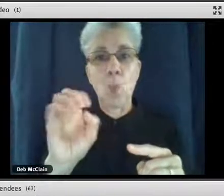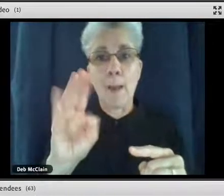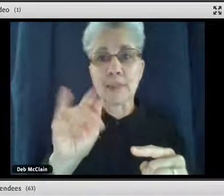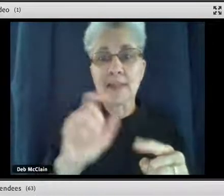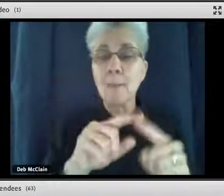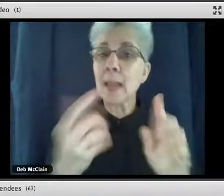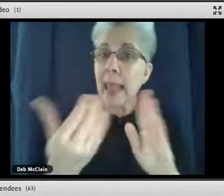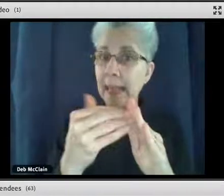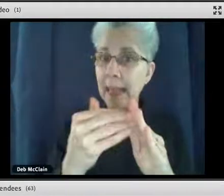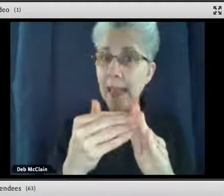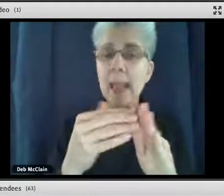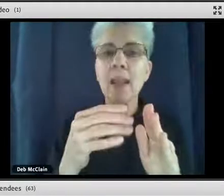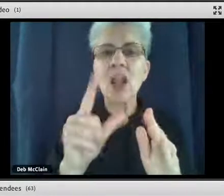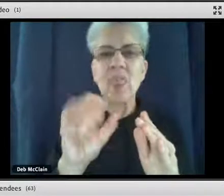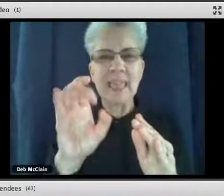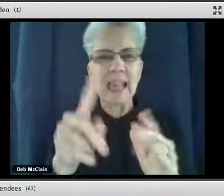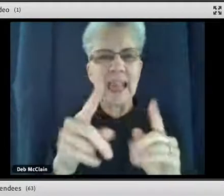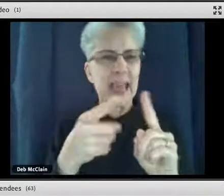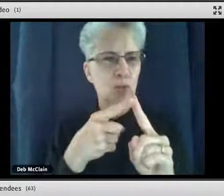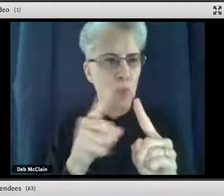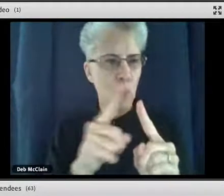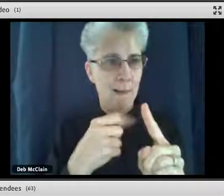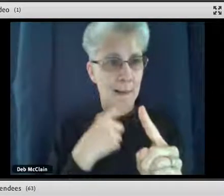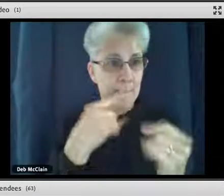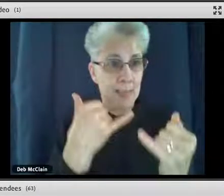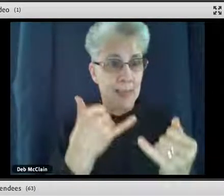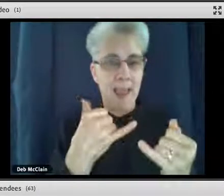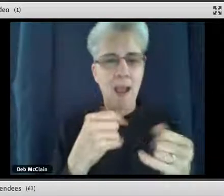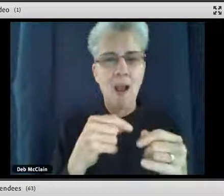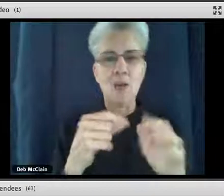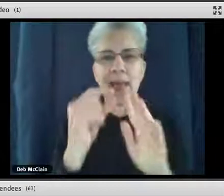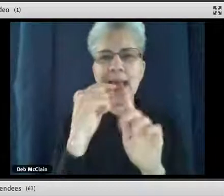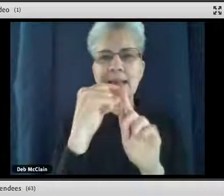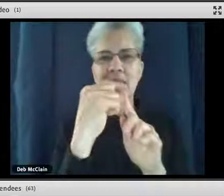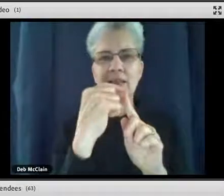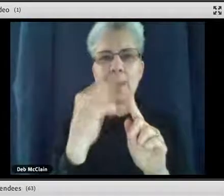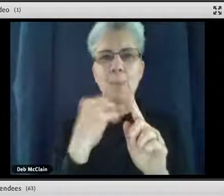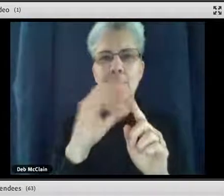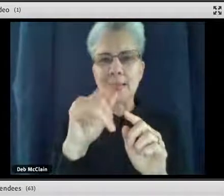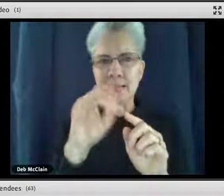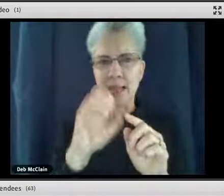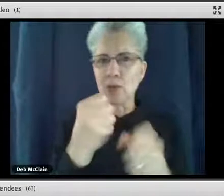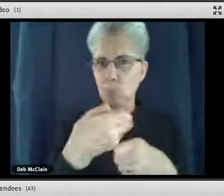But once again, the link to where I am now is at the top of my slide here.